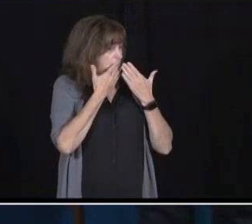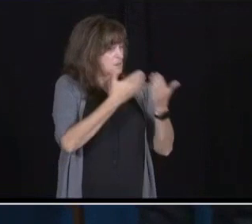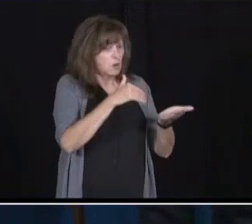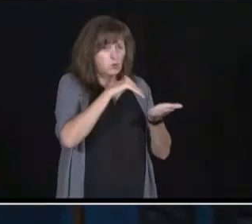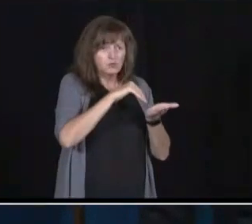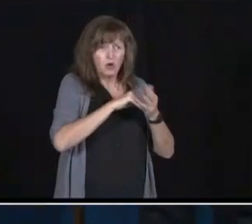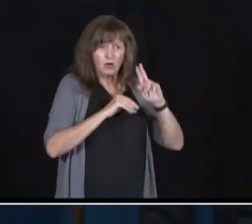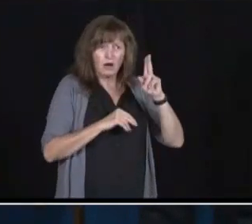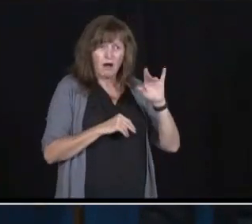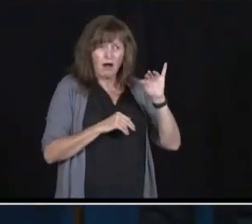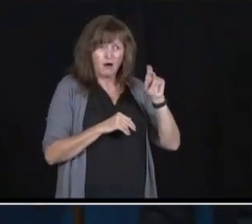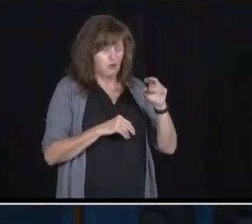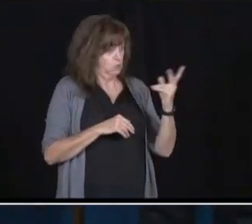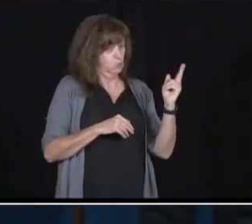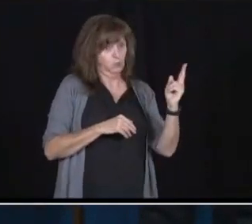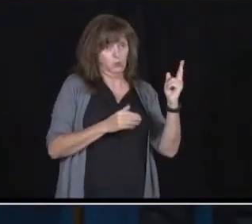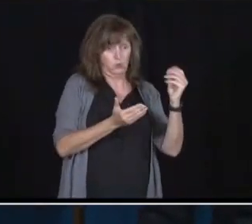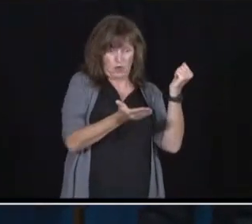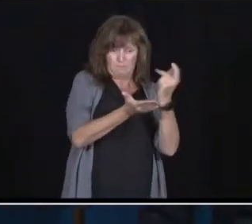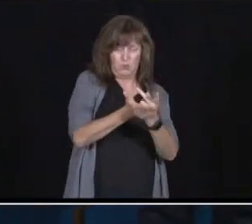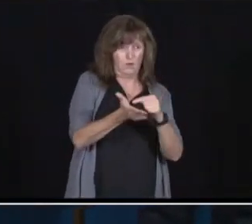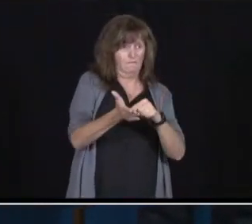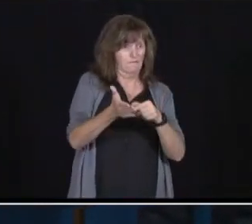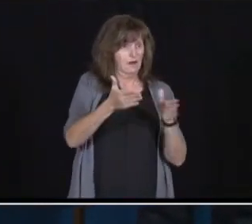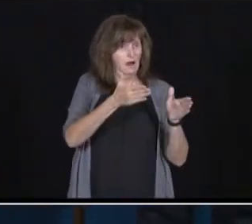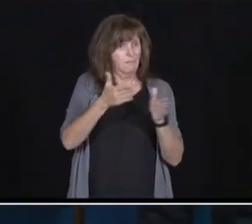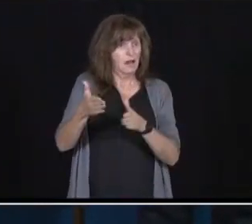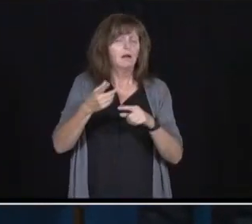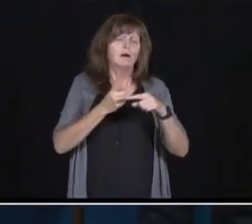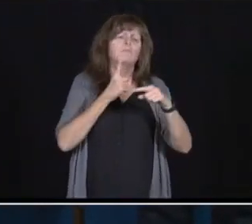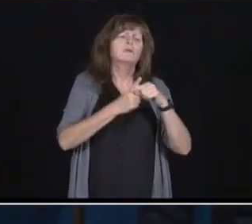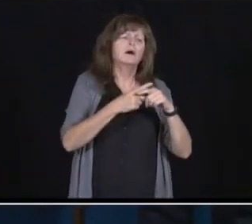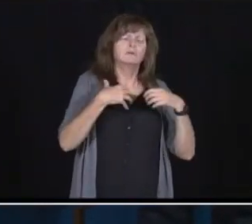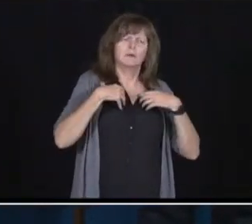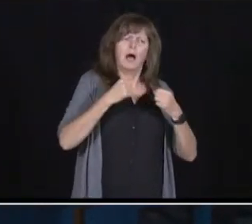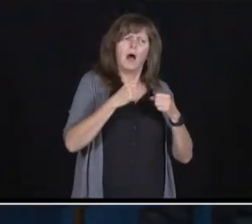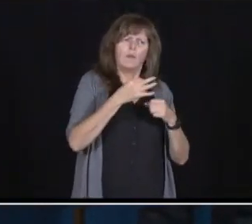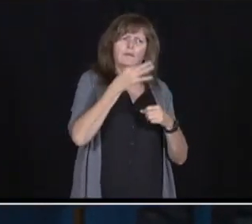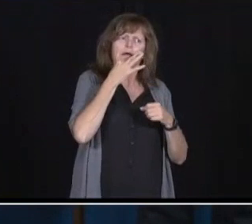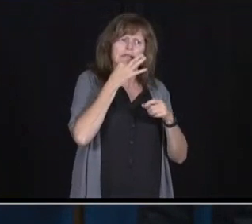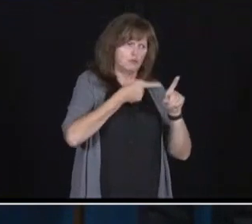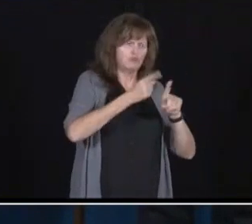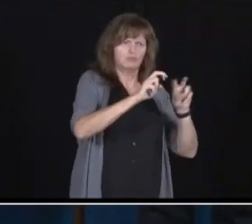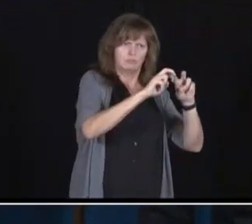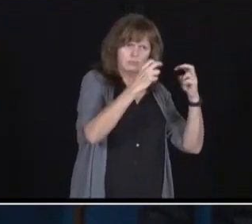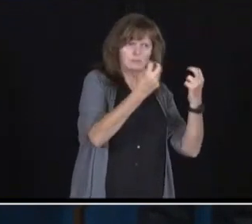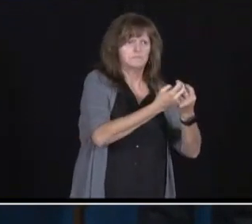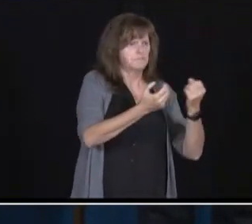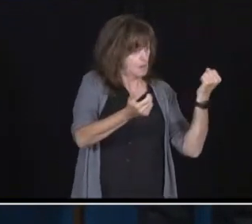In this just enhances the plan that we have and I stand by it. We have the safest and the most cautious plan